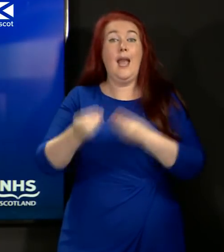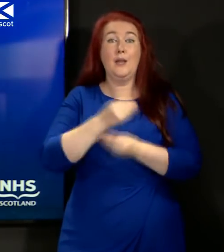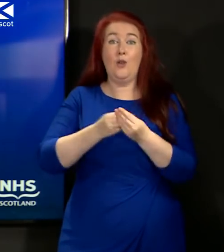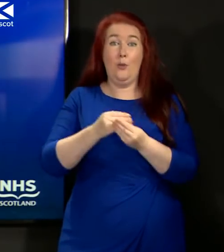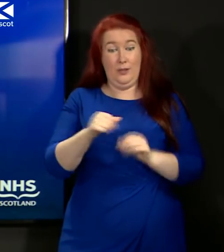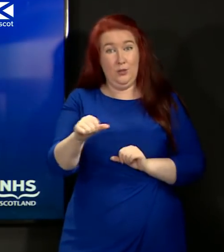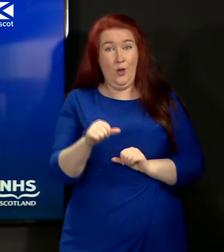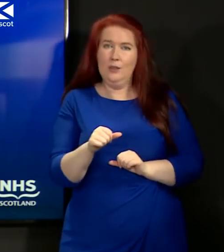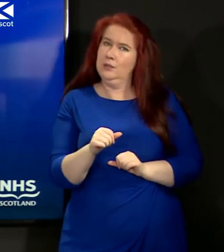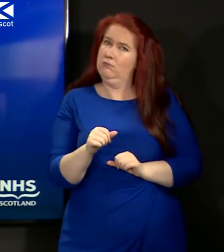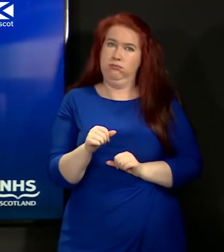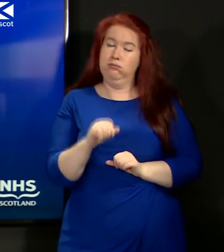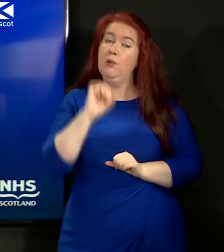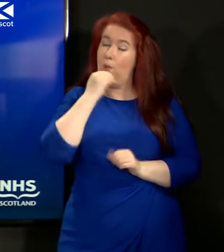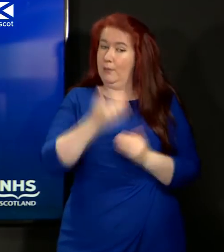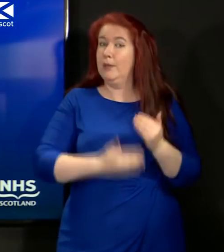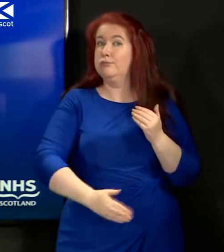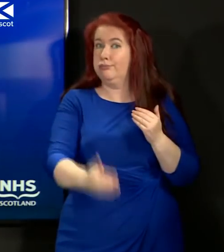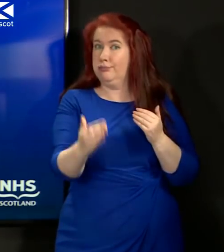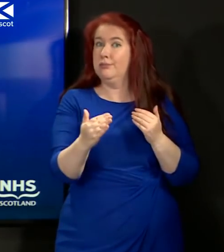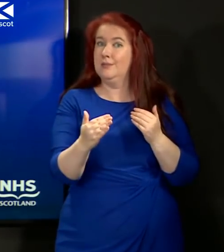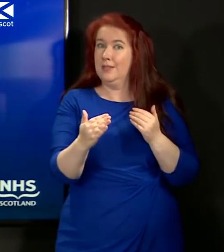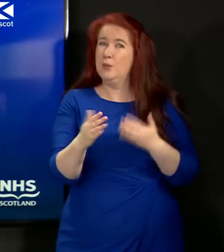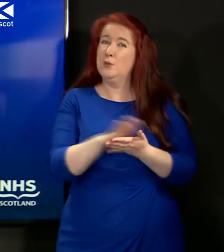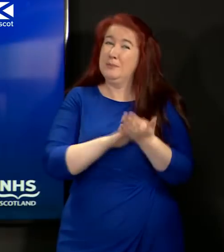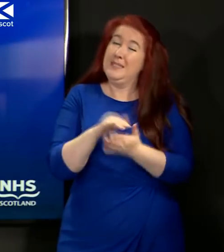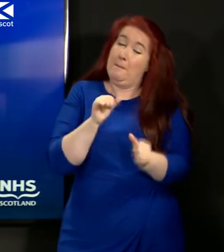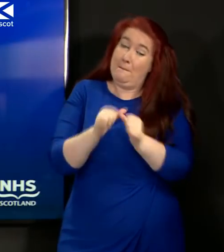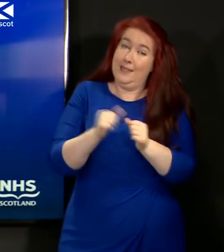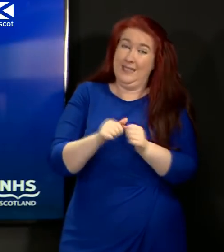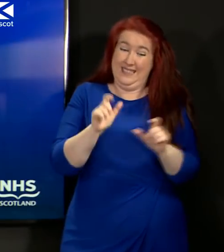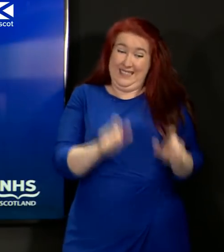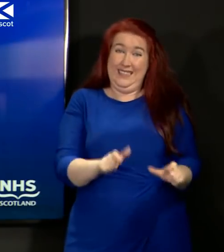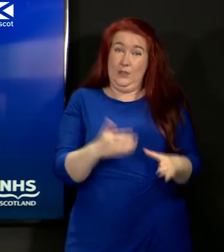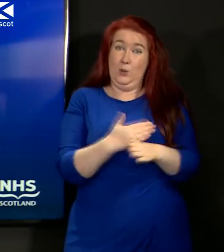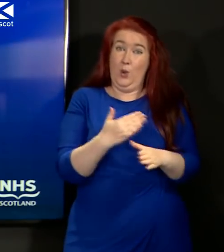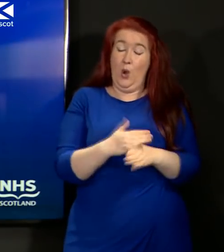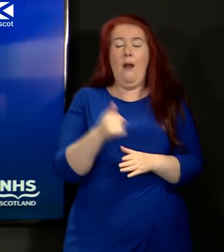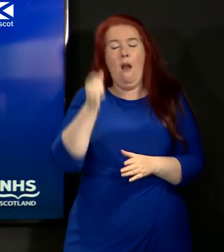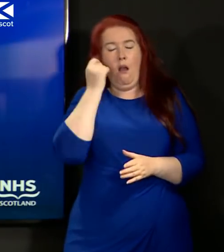some time. So it's better to keep people in employment, even if you're subsidising that,